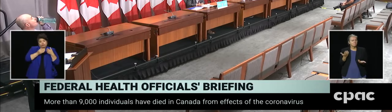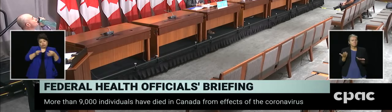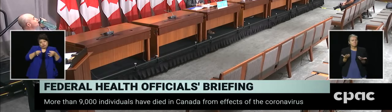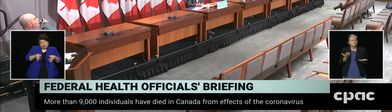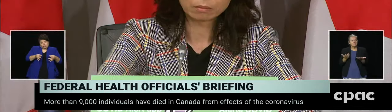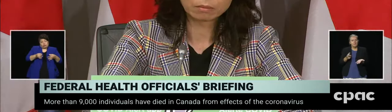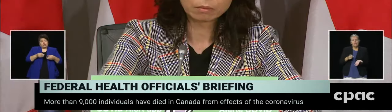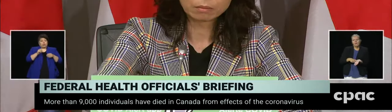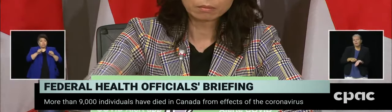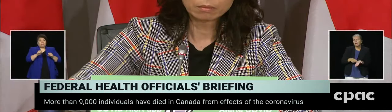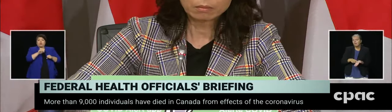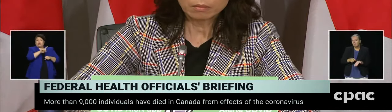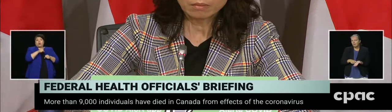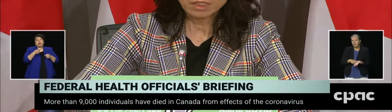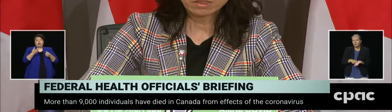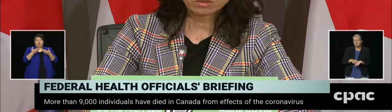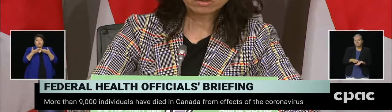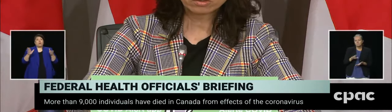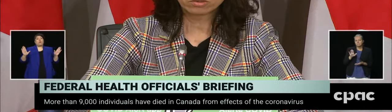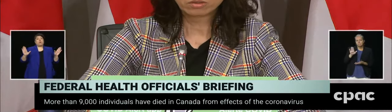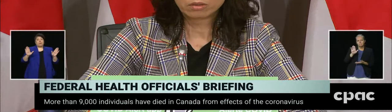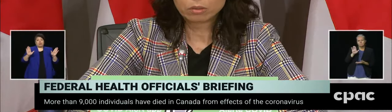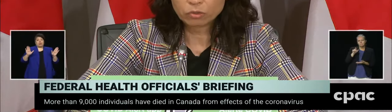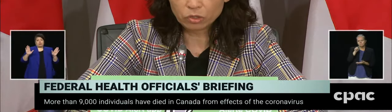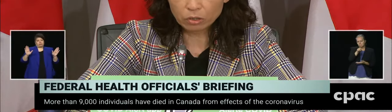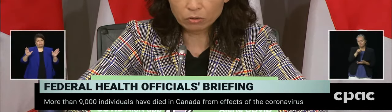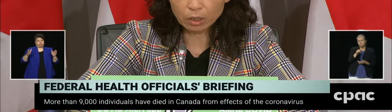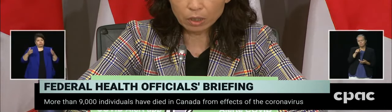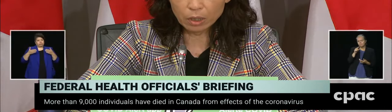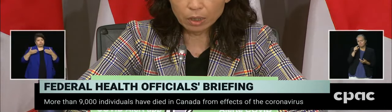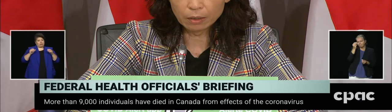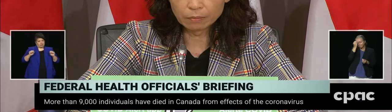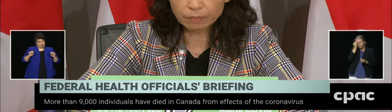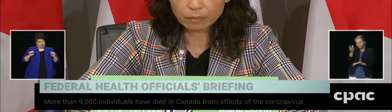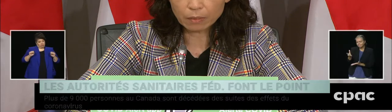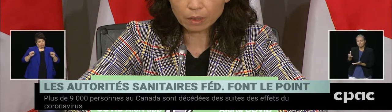JURISDICTIONS MAKE THE DECISIONS -- IN WHICH YOU WOULD